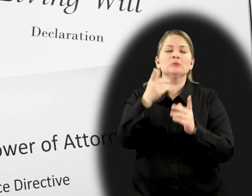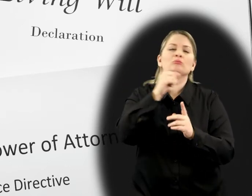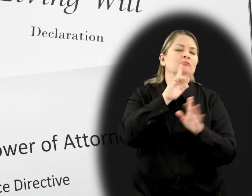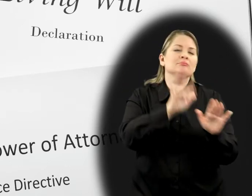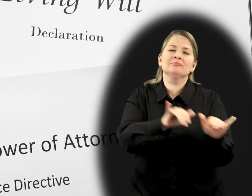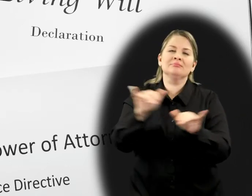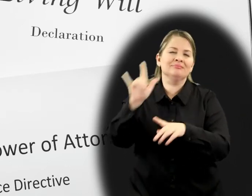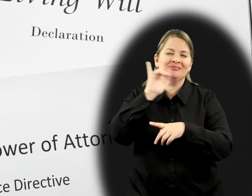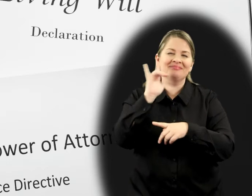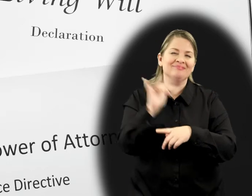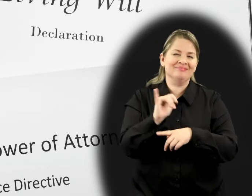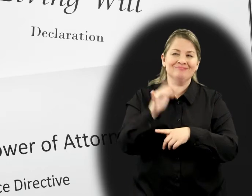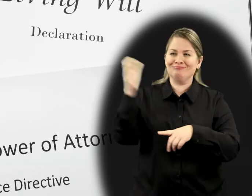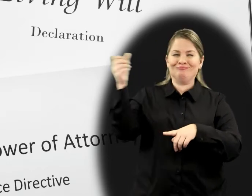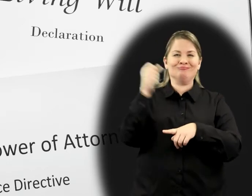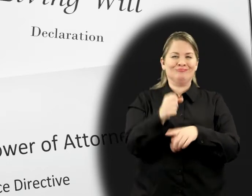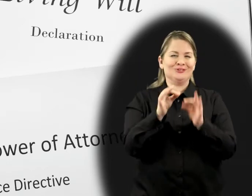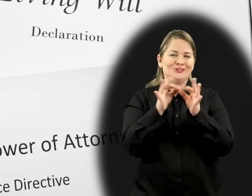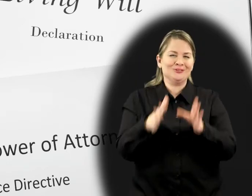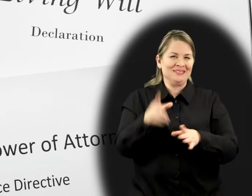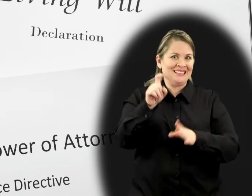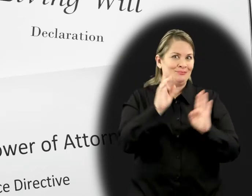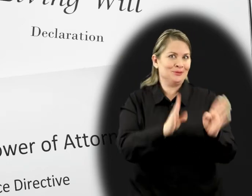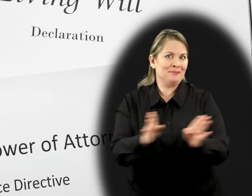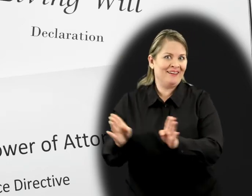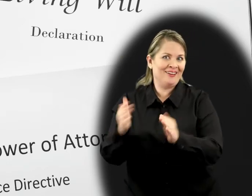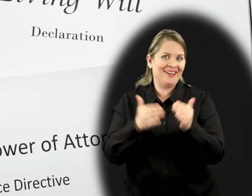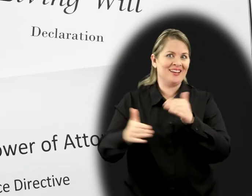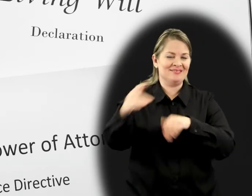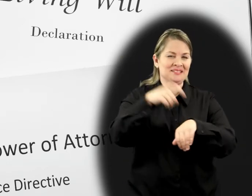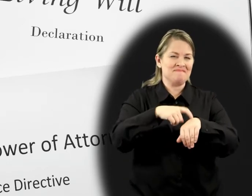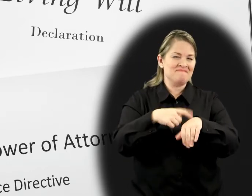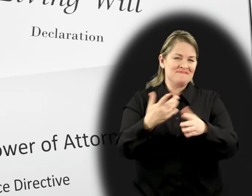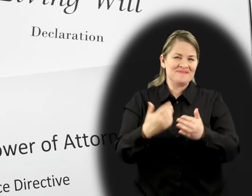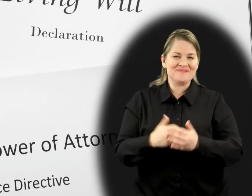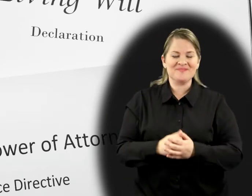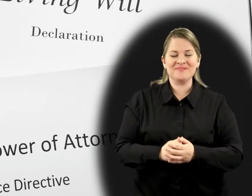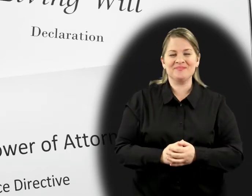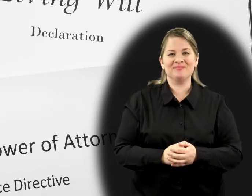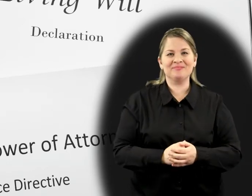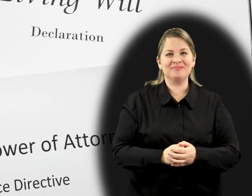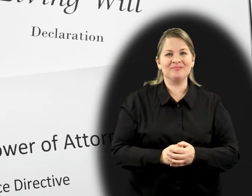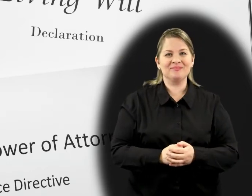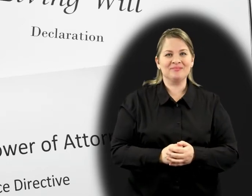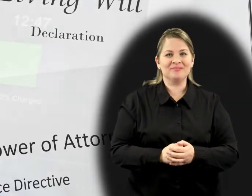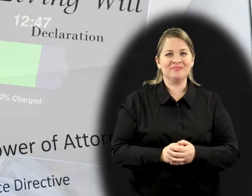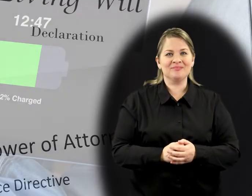This is also a good strategy whenever you work with an on-site interpreter.